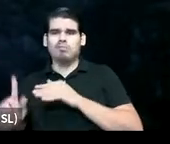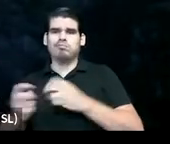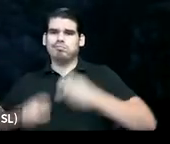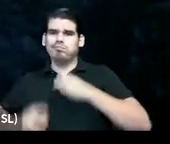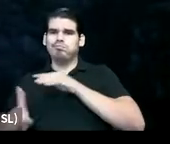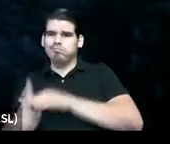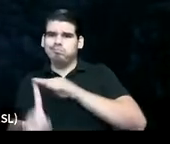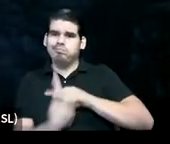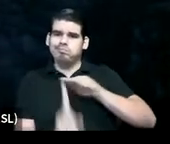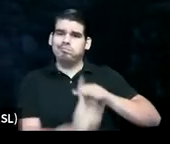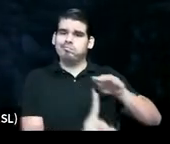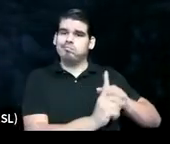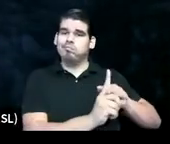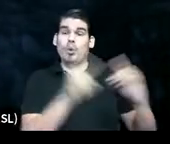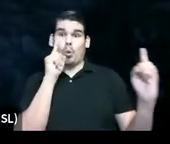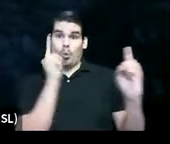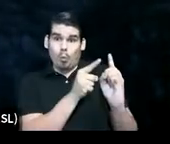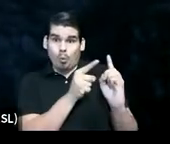Technology for students who do not have it.